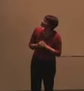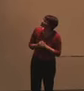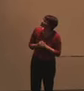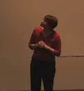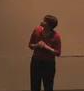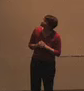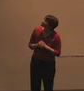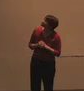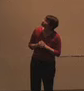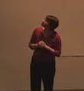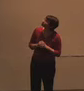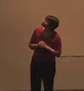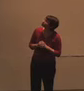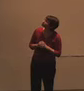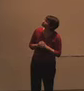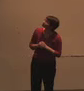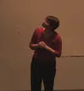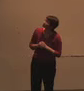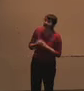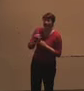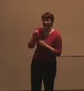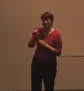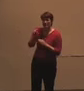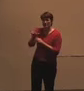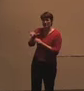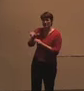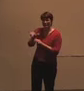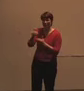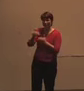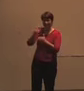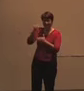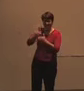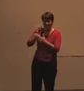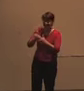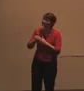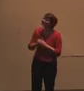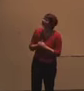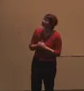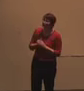And we have skylights on it. And not just the skylights, but we